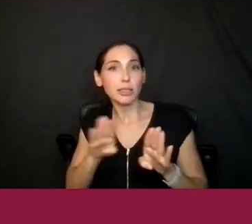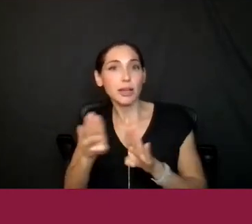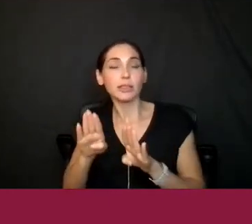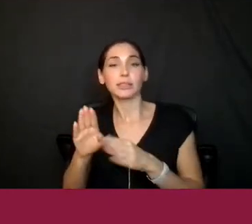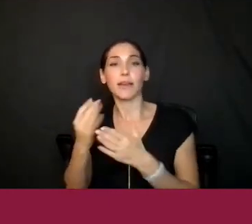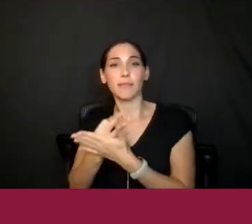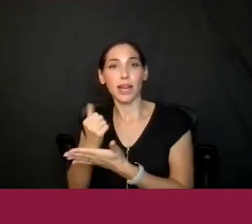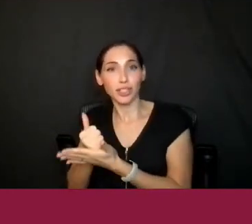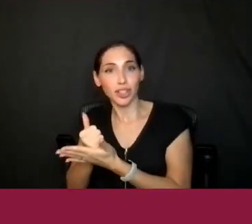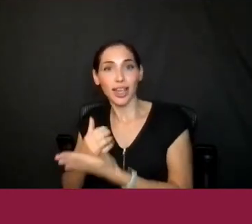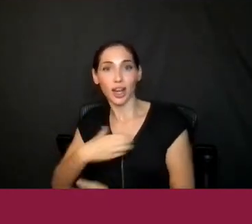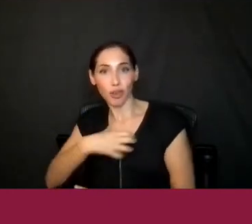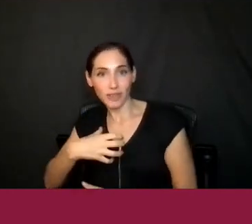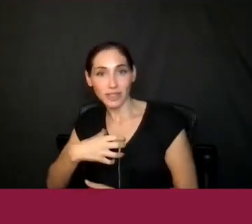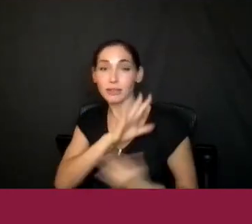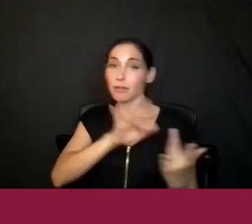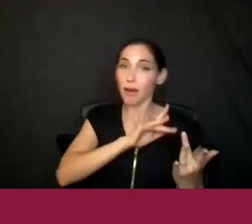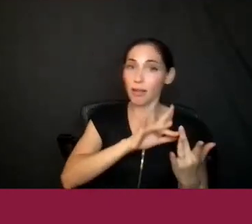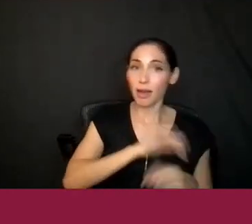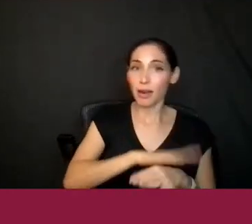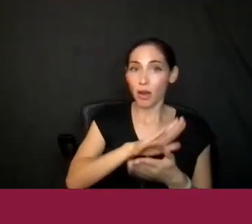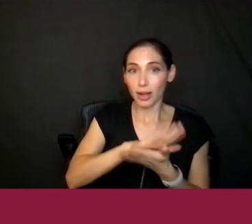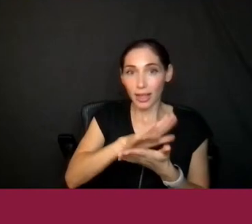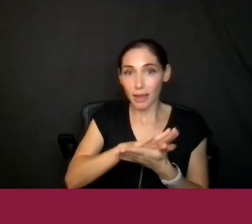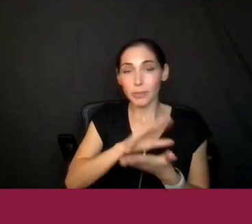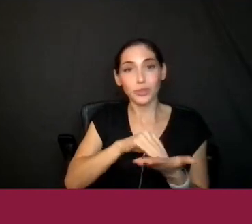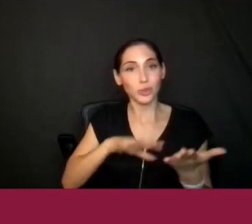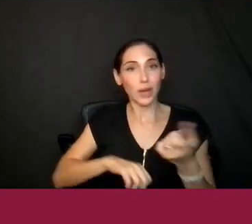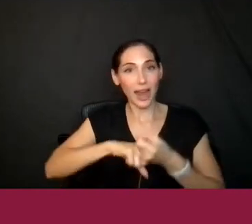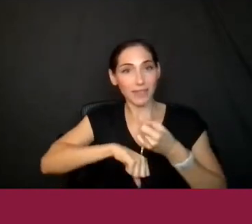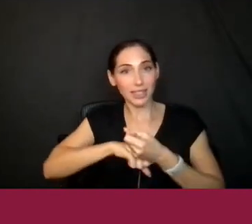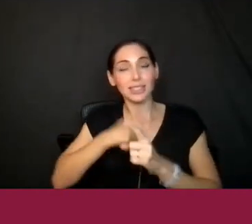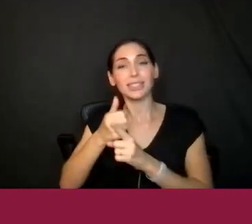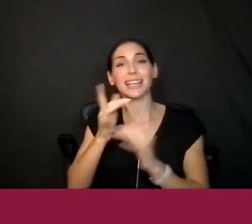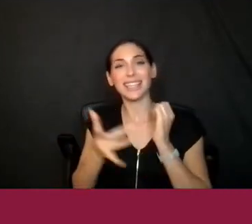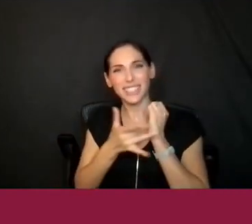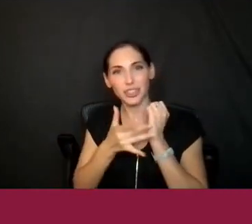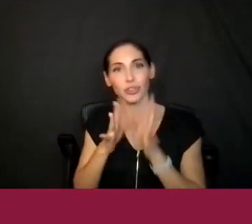Online and on-site student advocacy is a digital, critical form of empowerment.